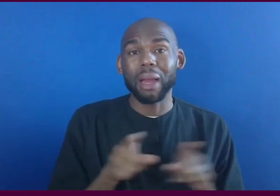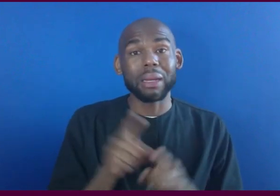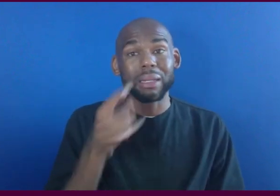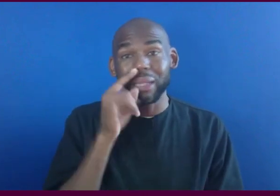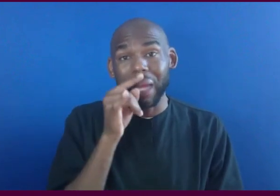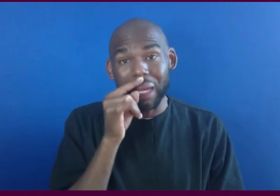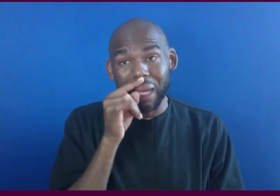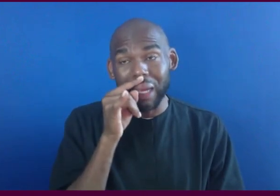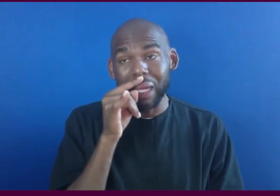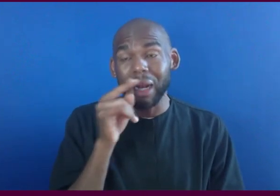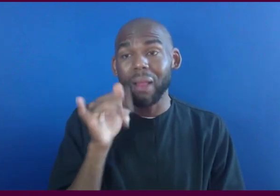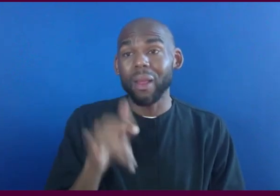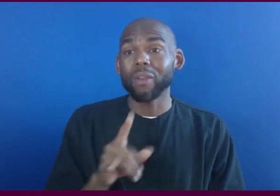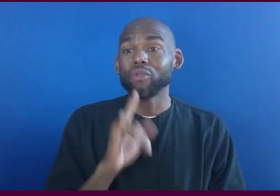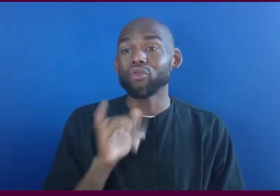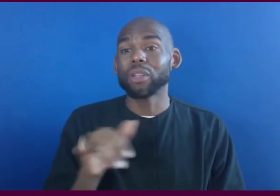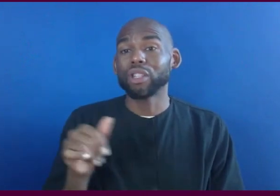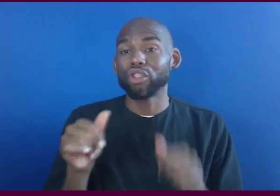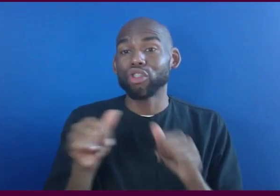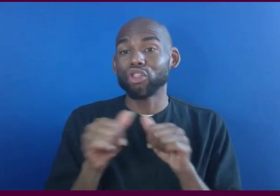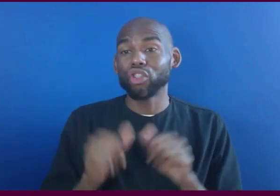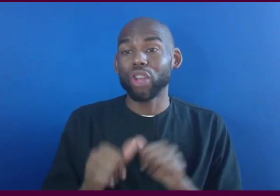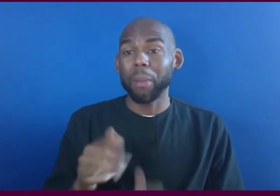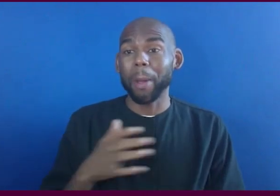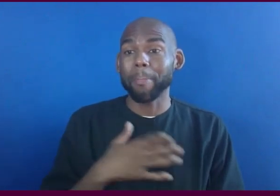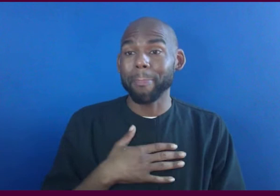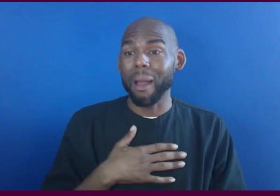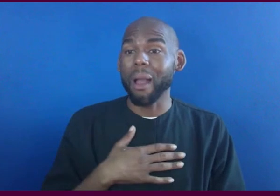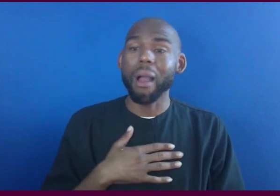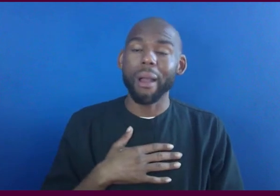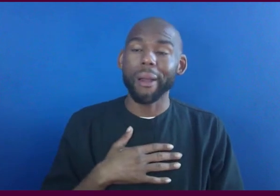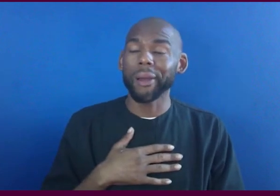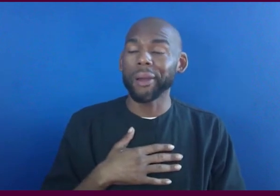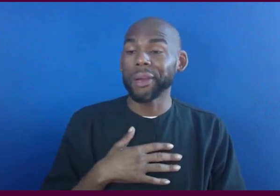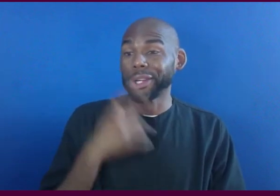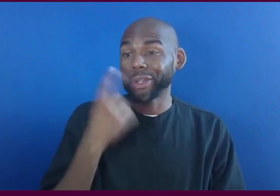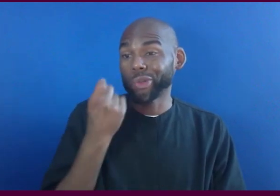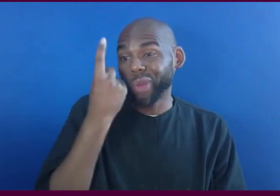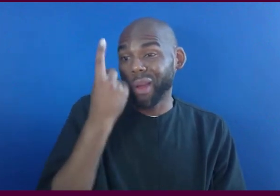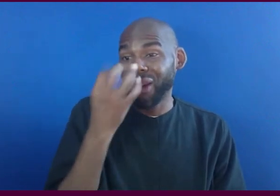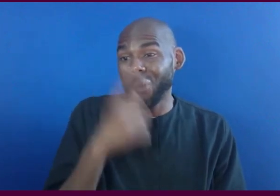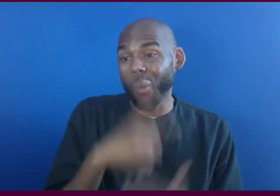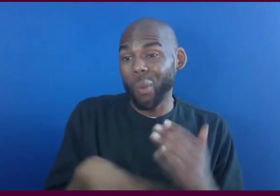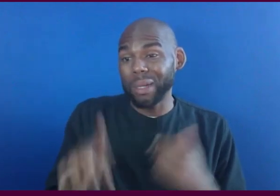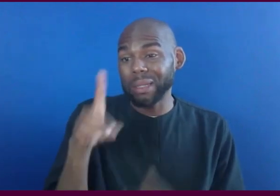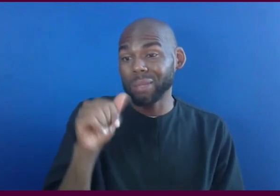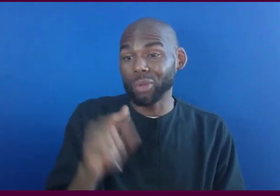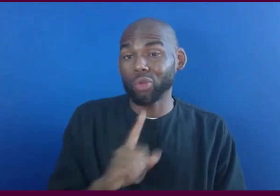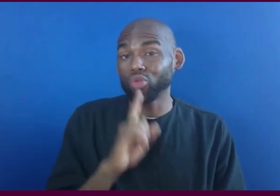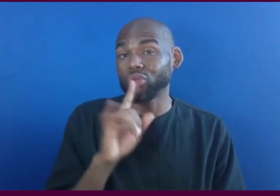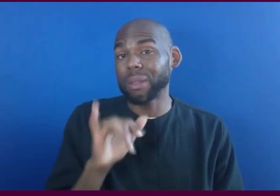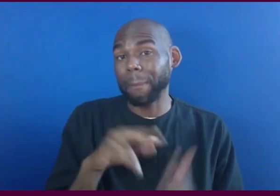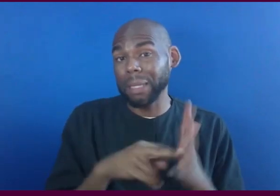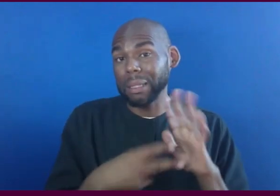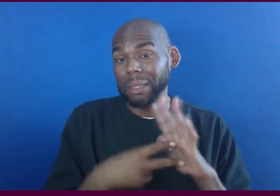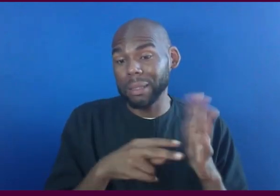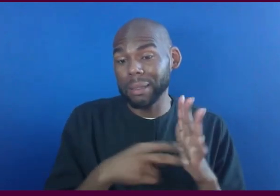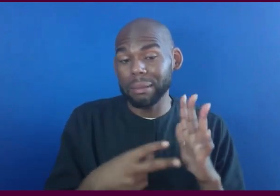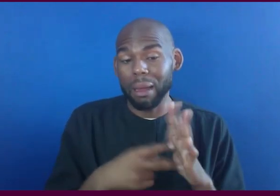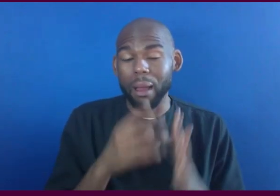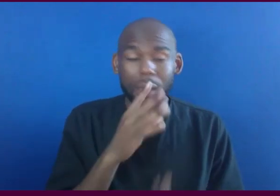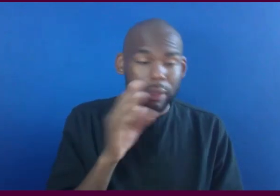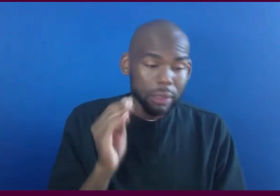So I think that really shaped my understanding of what disability really means.